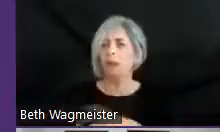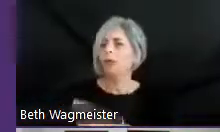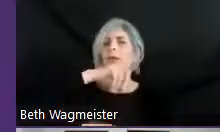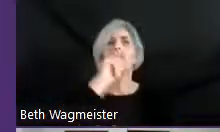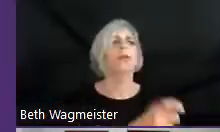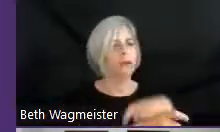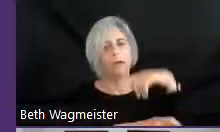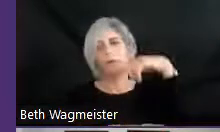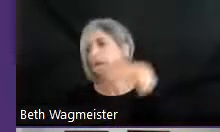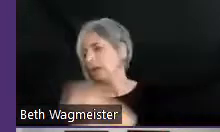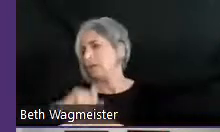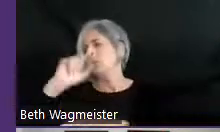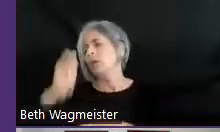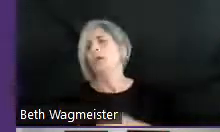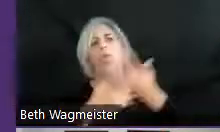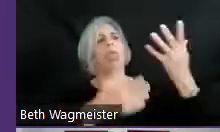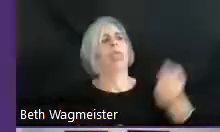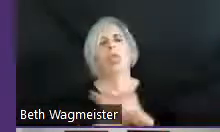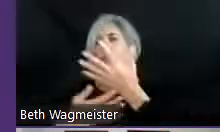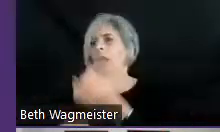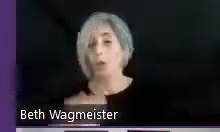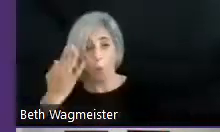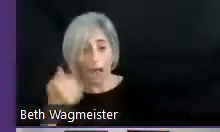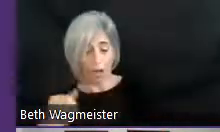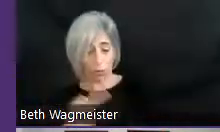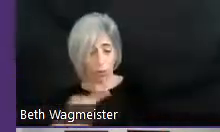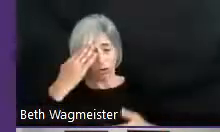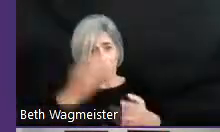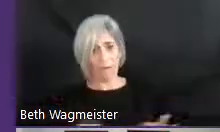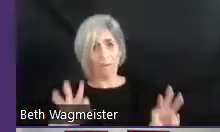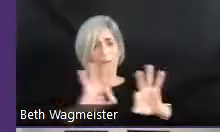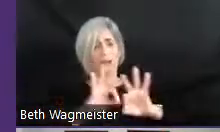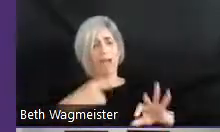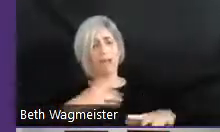we know it's important. I've been broken many times in this industry. I've been talking